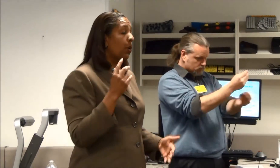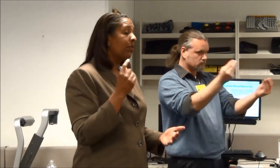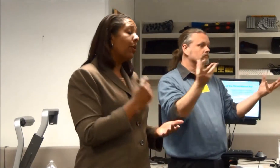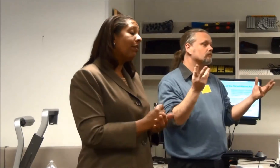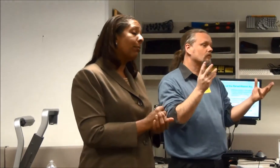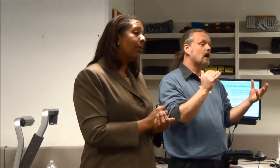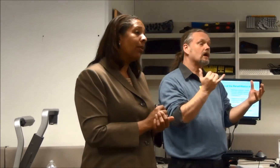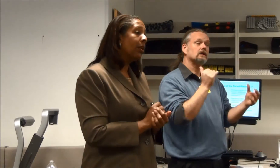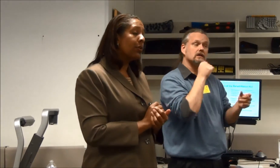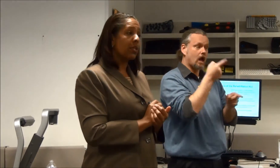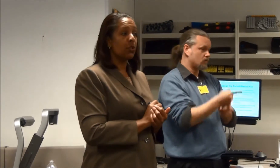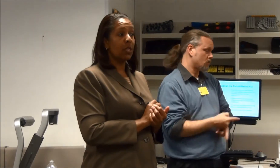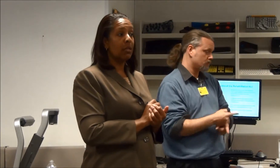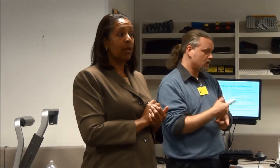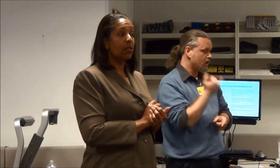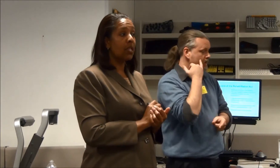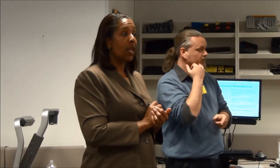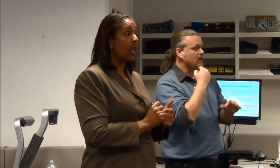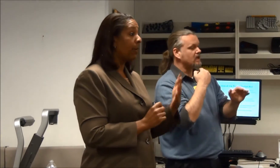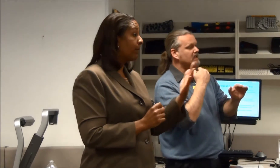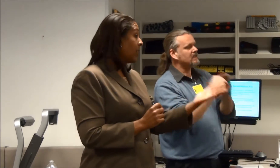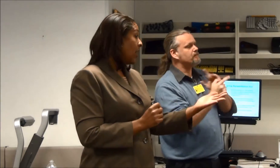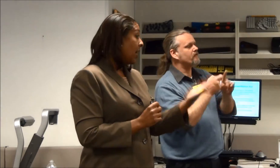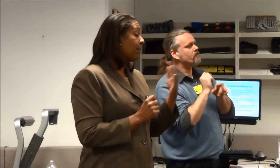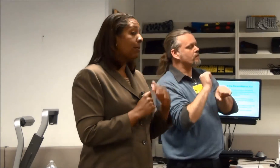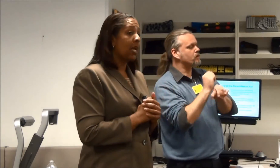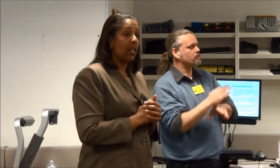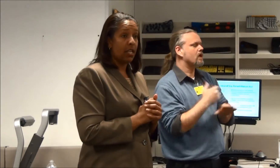So if you have an employee who sends you an email saying, "hey, I'm going to be out of